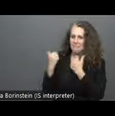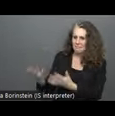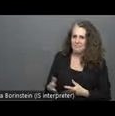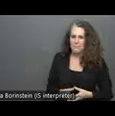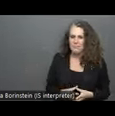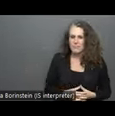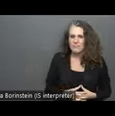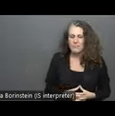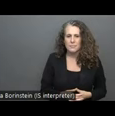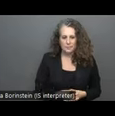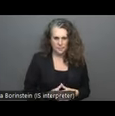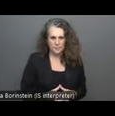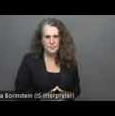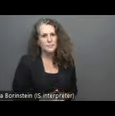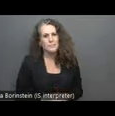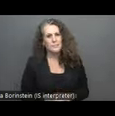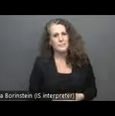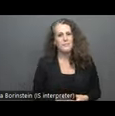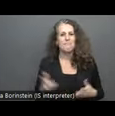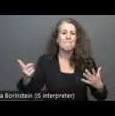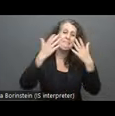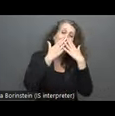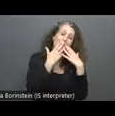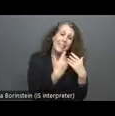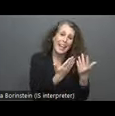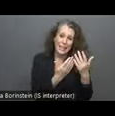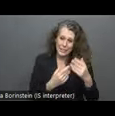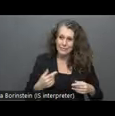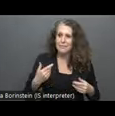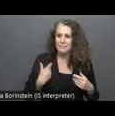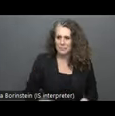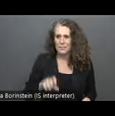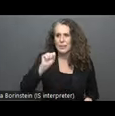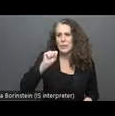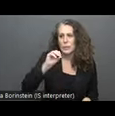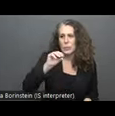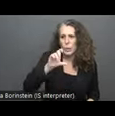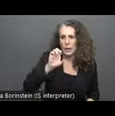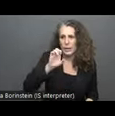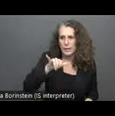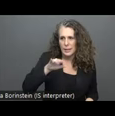he surpassed he served a little six year old with a partner Jay.